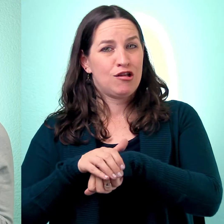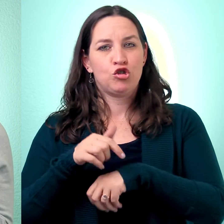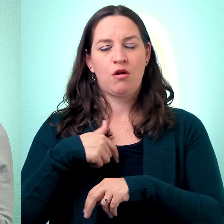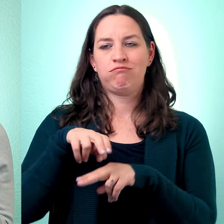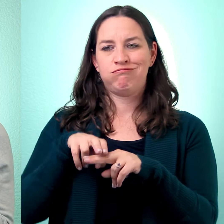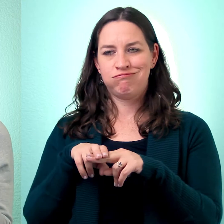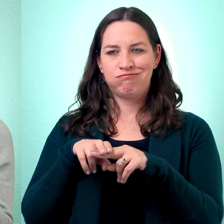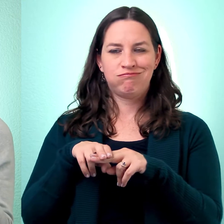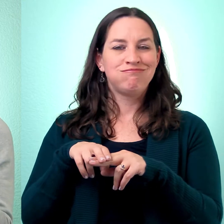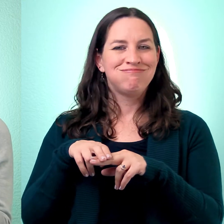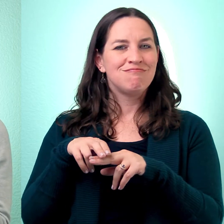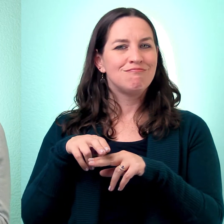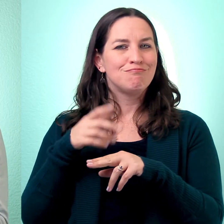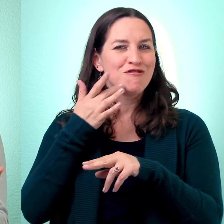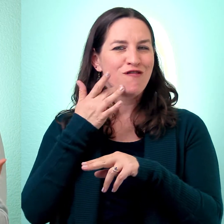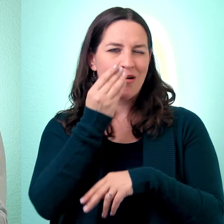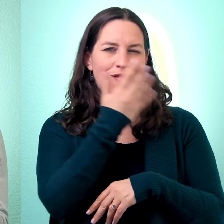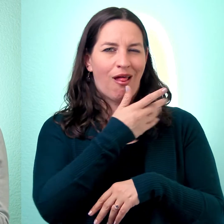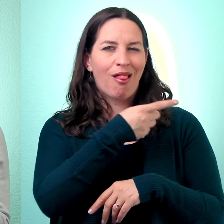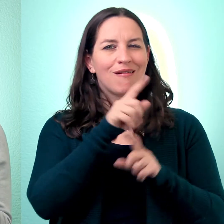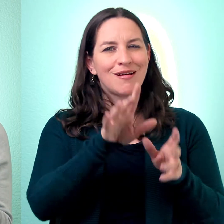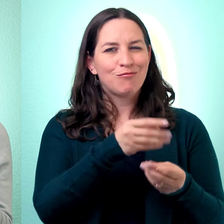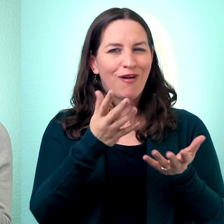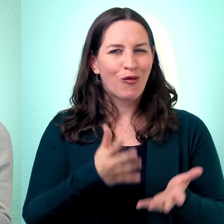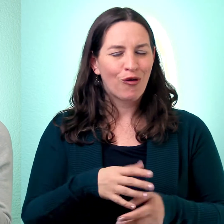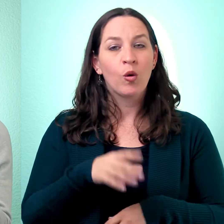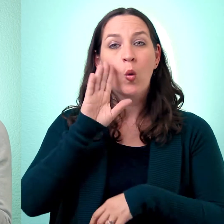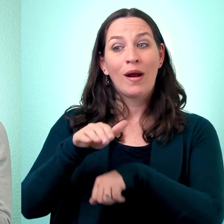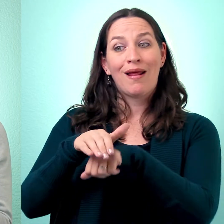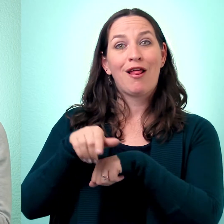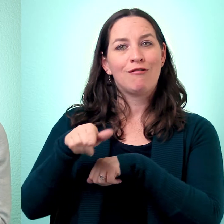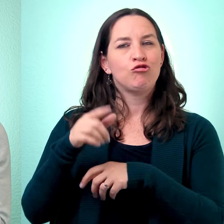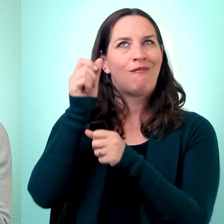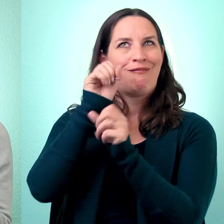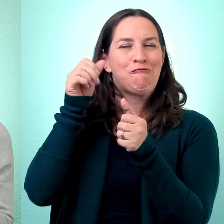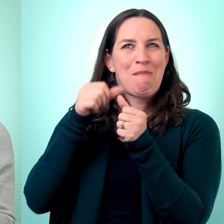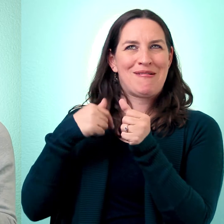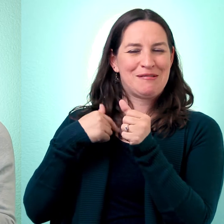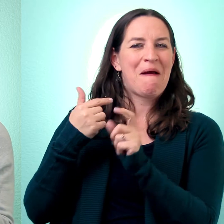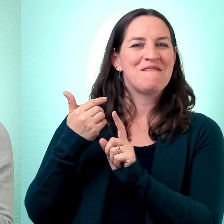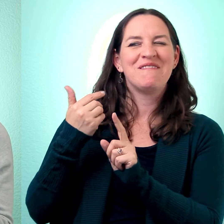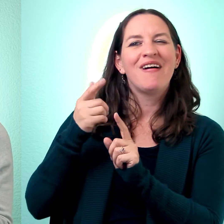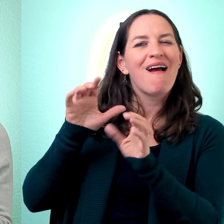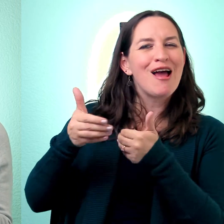English reminds me more of being in an English classroom or being in the school environment where we tend to use more English word orders in some